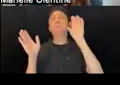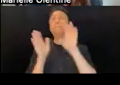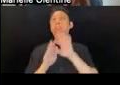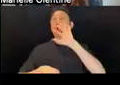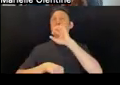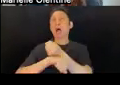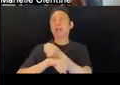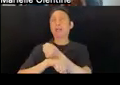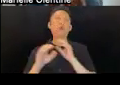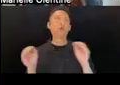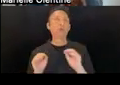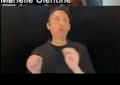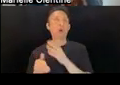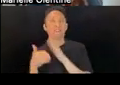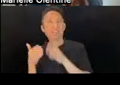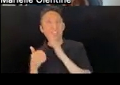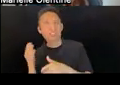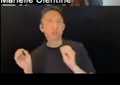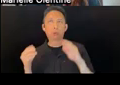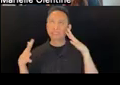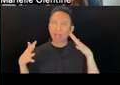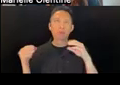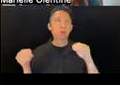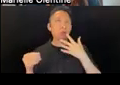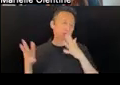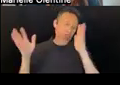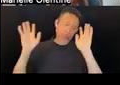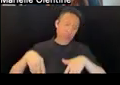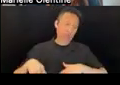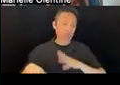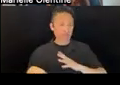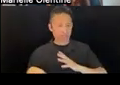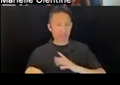are not selling at markets. So yeah, take that with a grain of salt.